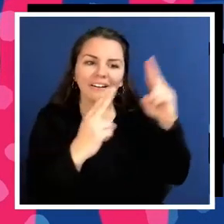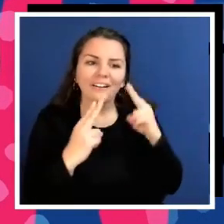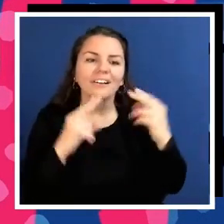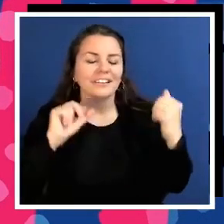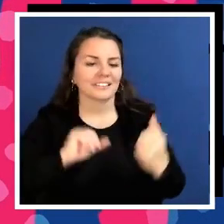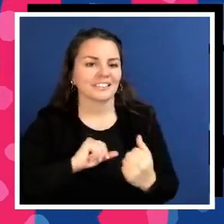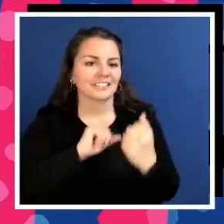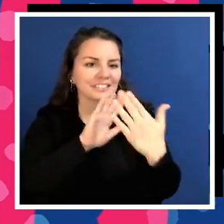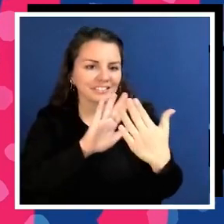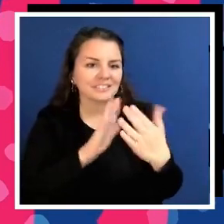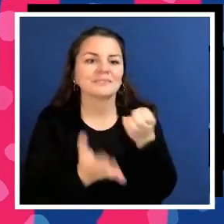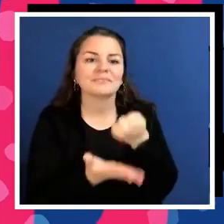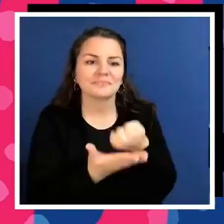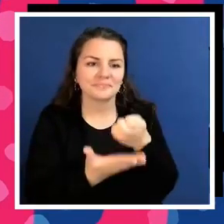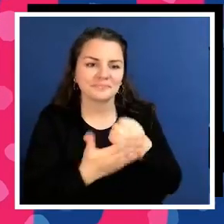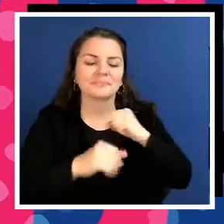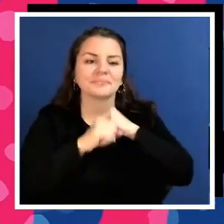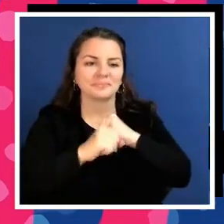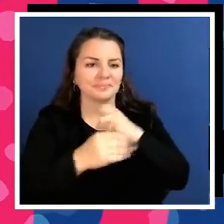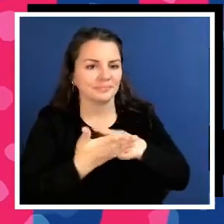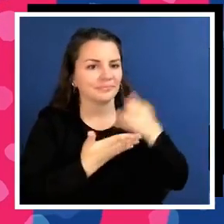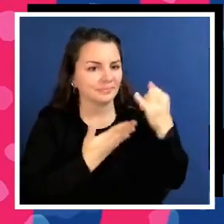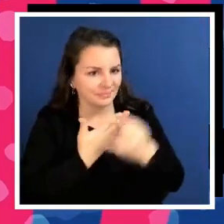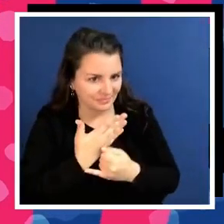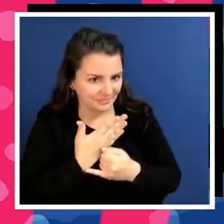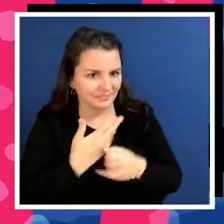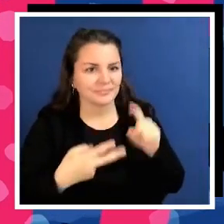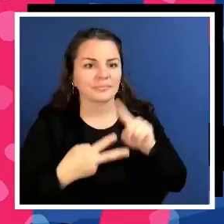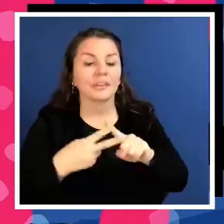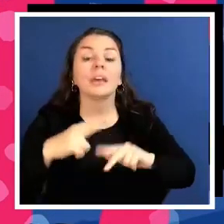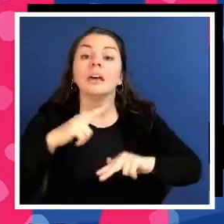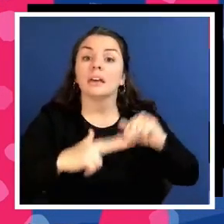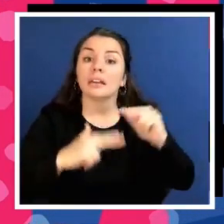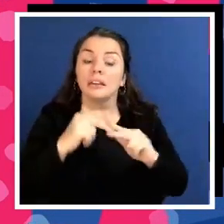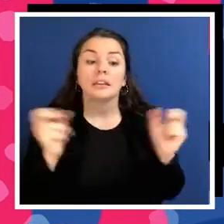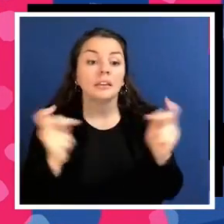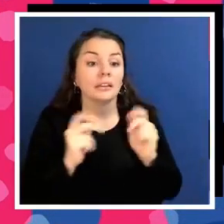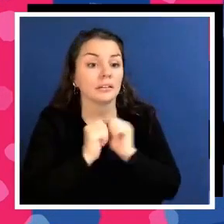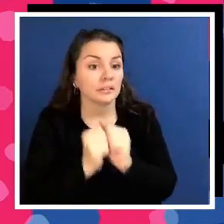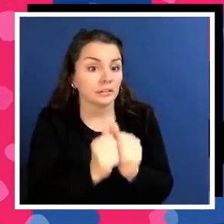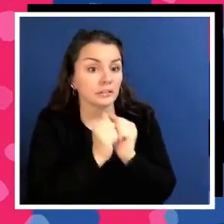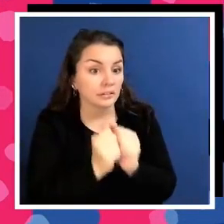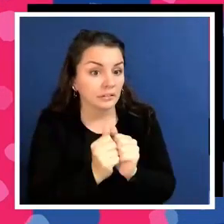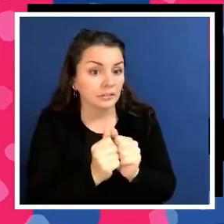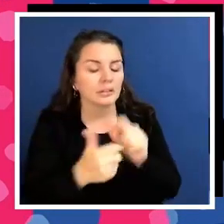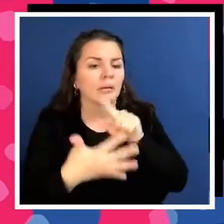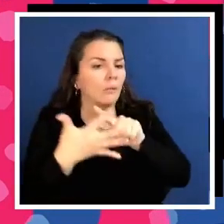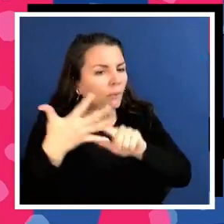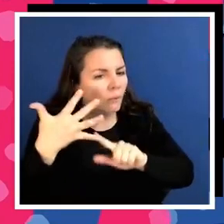CREDIT, VICE PRESIDENT KAMALA